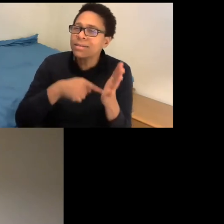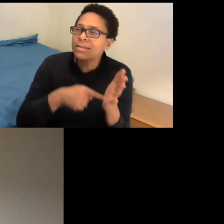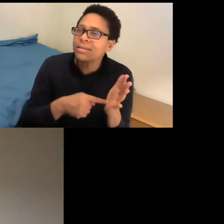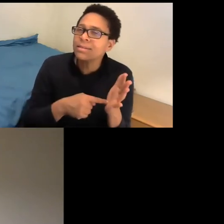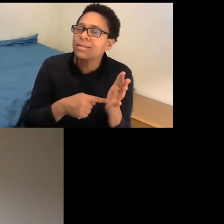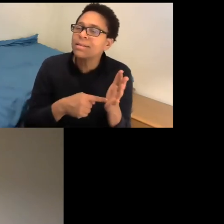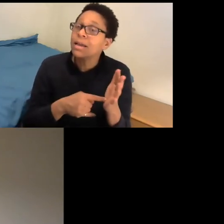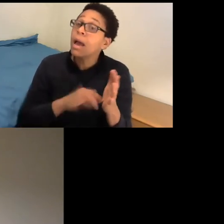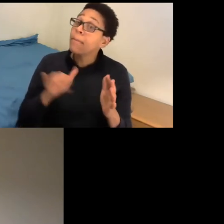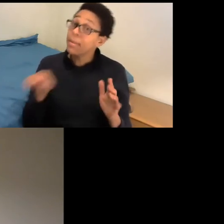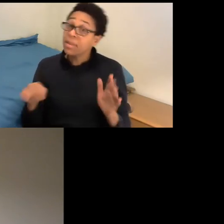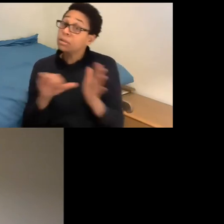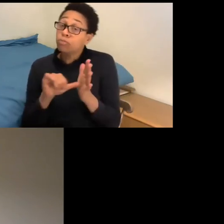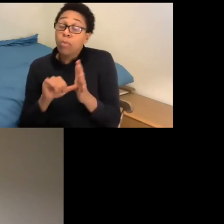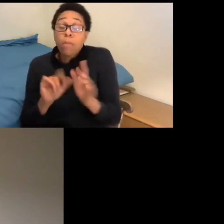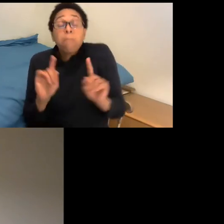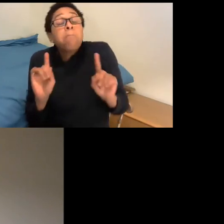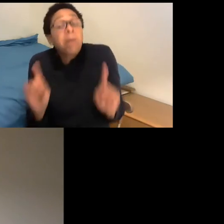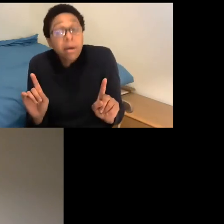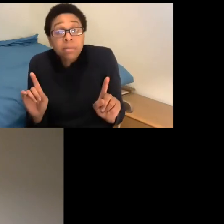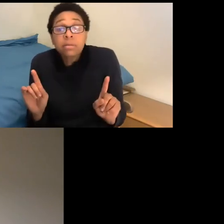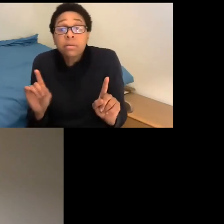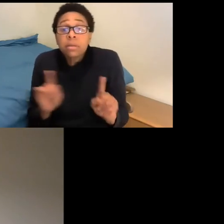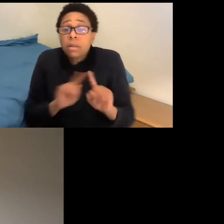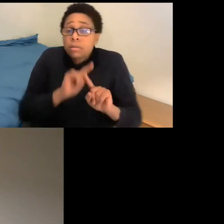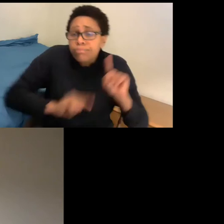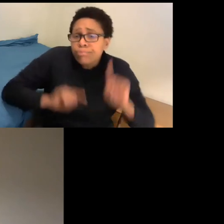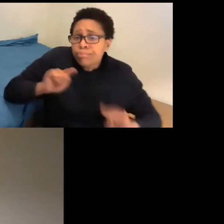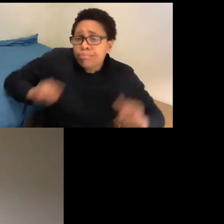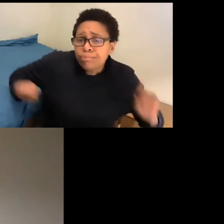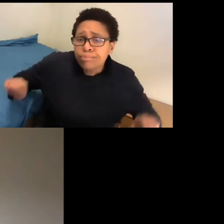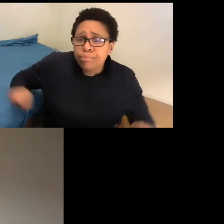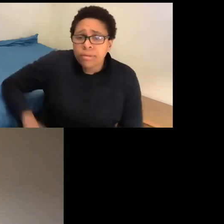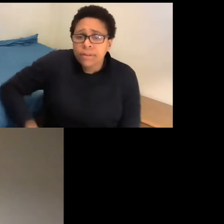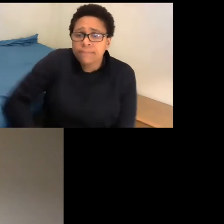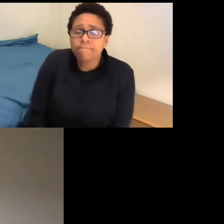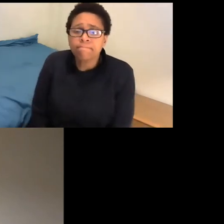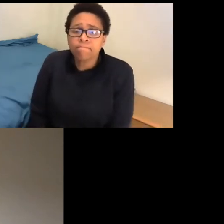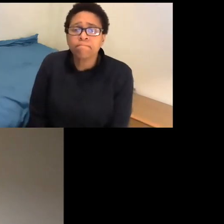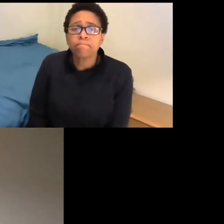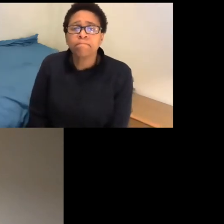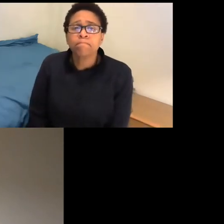problematic in and of itself. But, you know, that just shows where they're coming from. So there are those sorts of